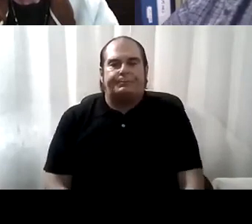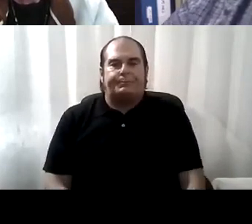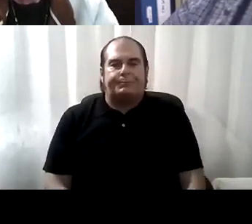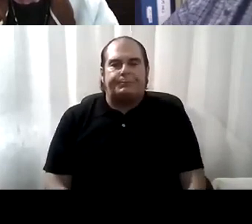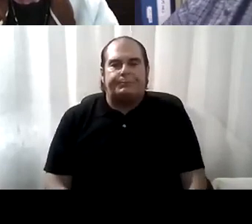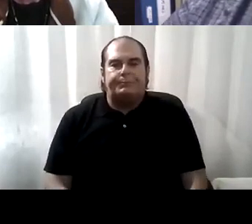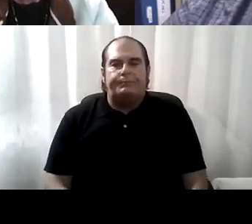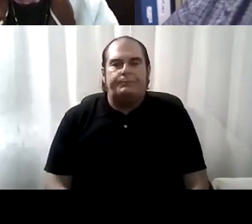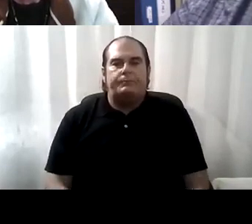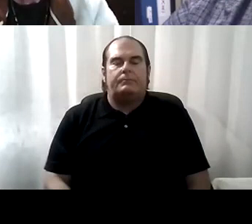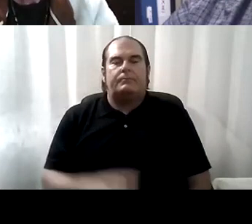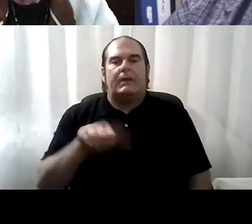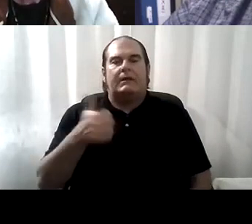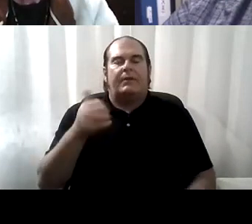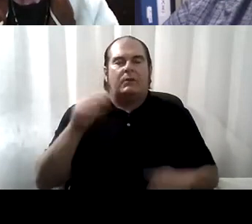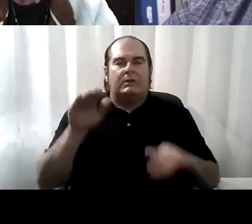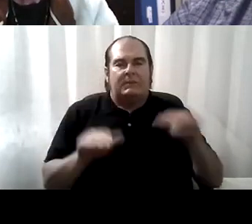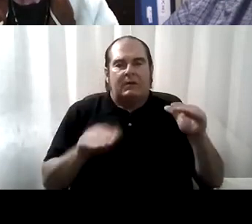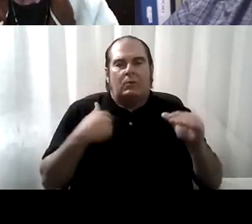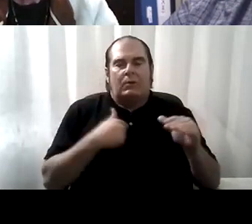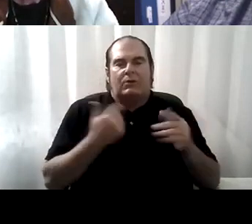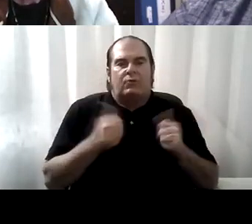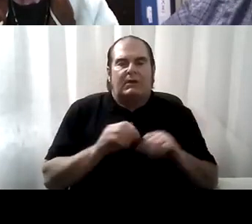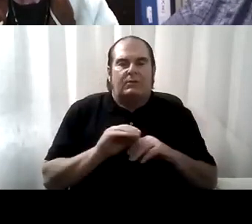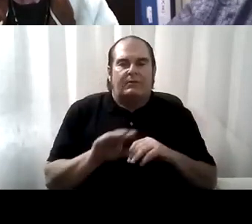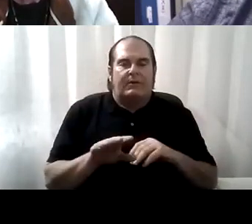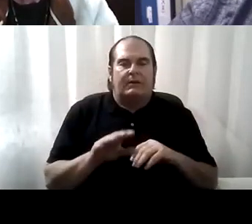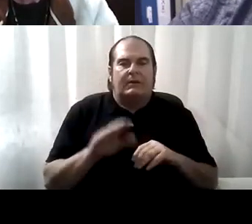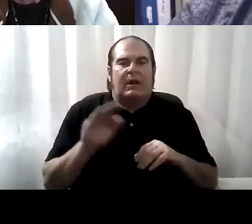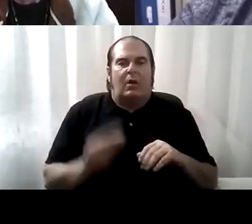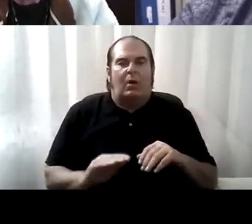Another disparity that we try to impact is a lower socioeconomic status.